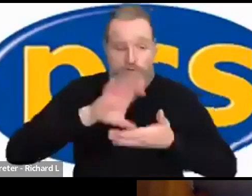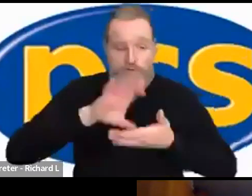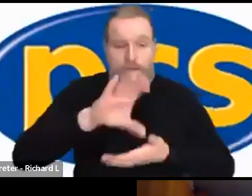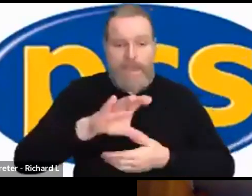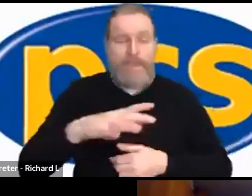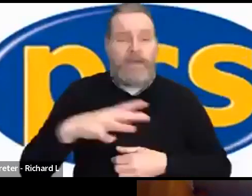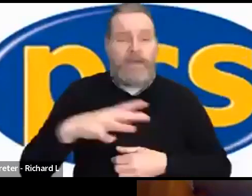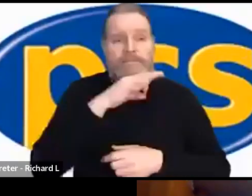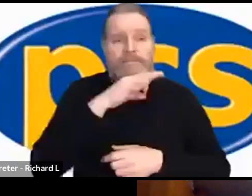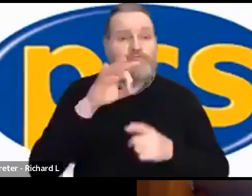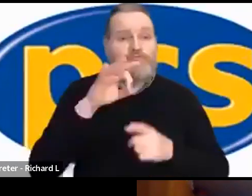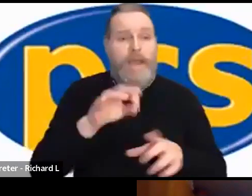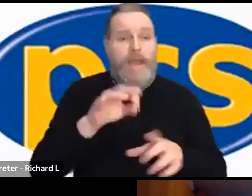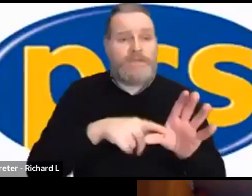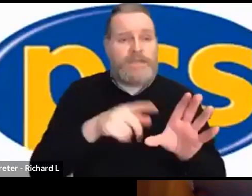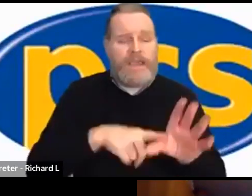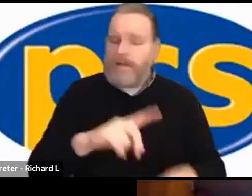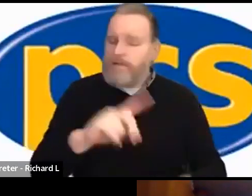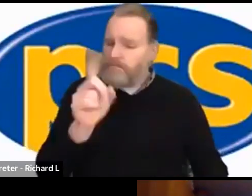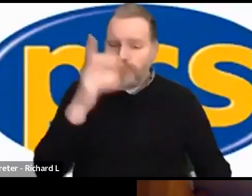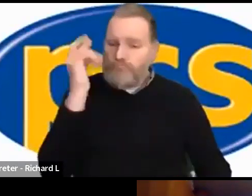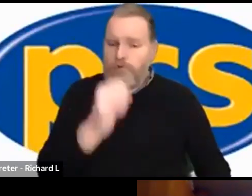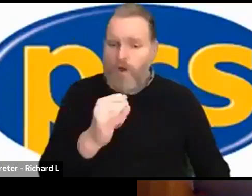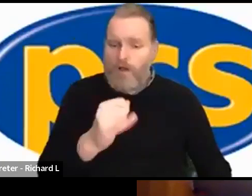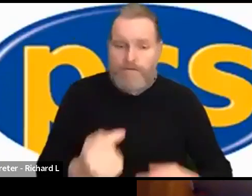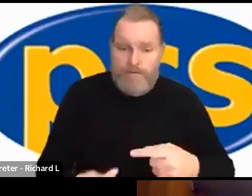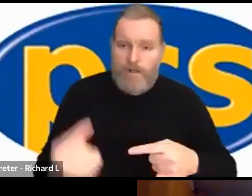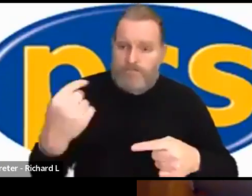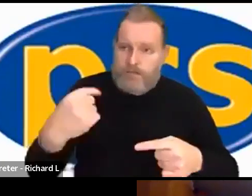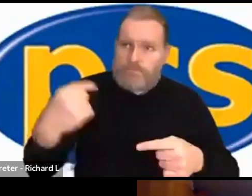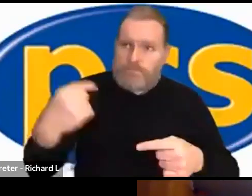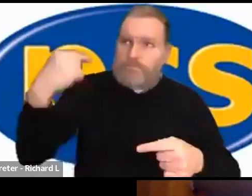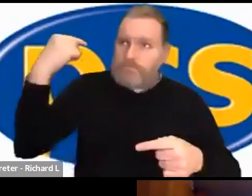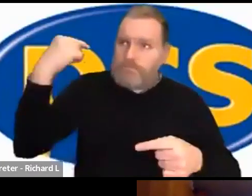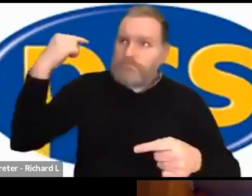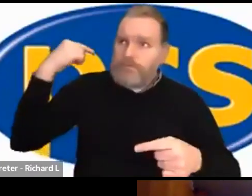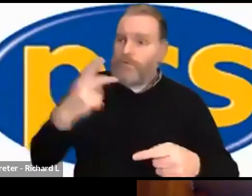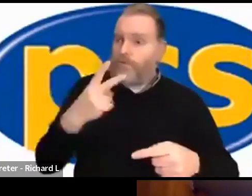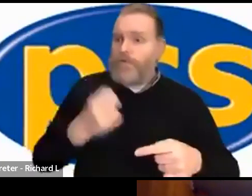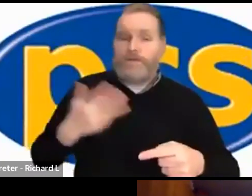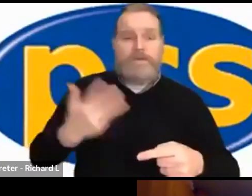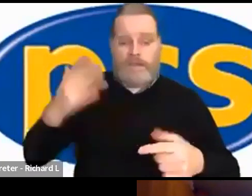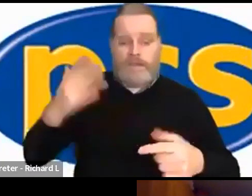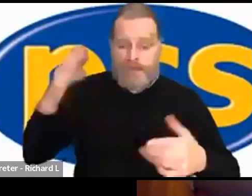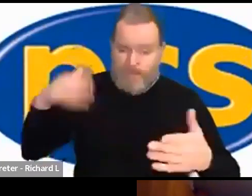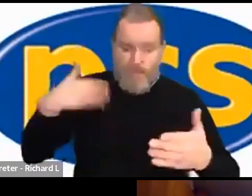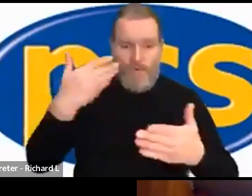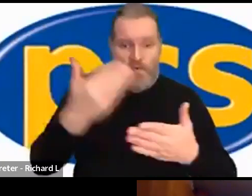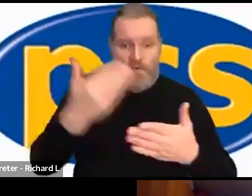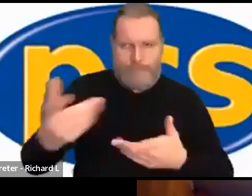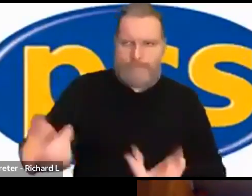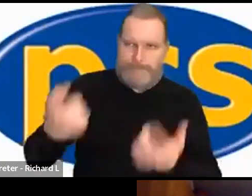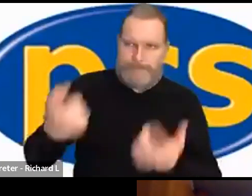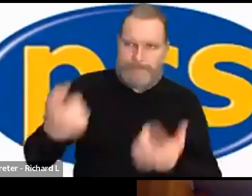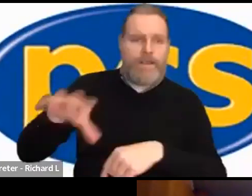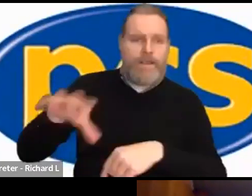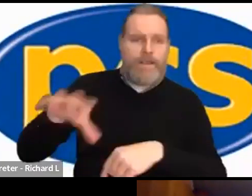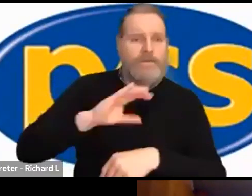year on average for Pcs member And you were you were old. That money back from 2019 on on that I can confirm to all members tonight that we're not just